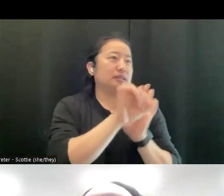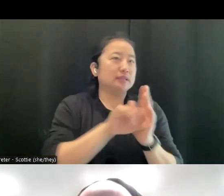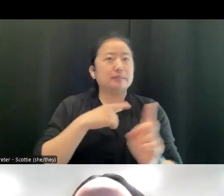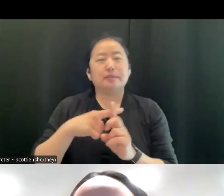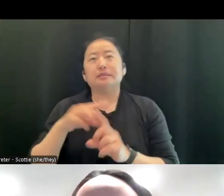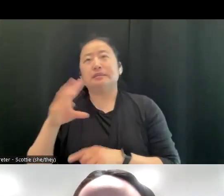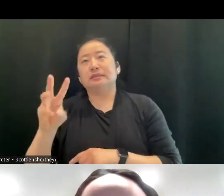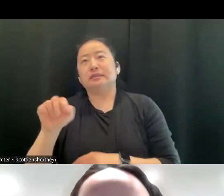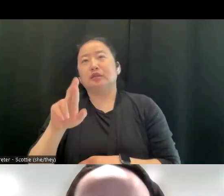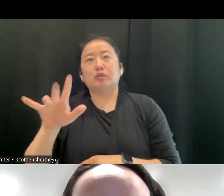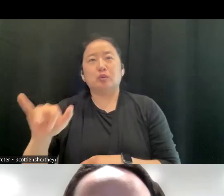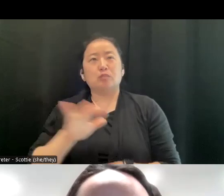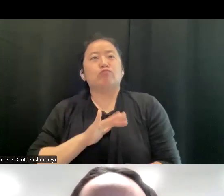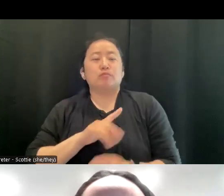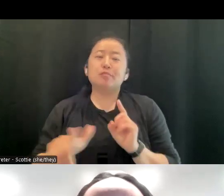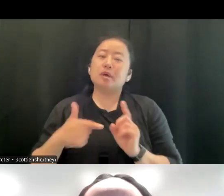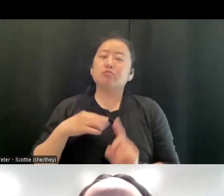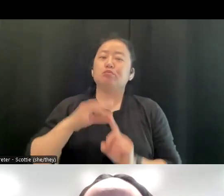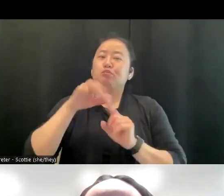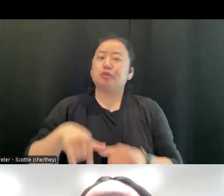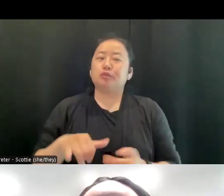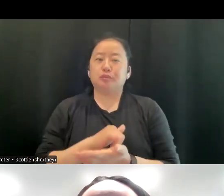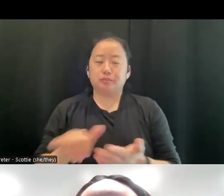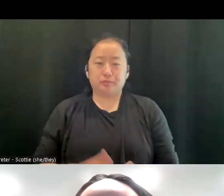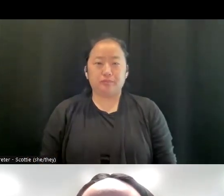but we have some unique stuff going on. So we in New York as with all of the